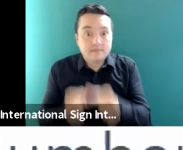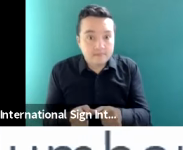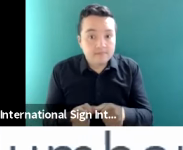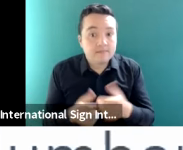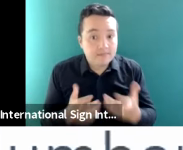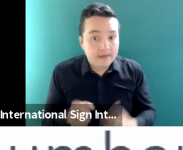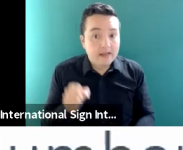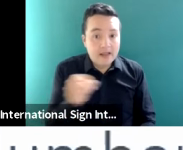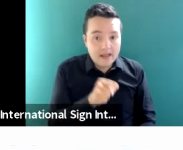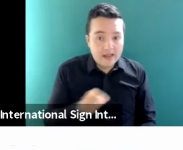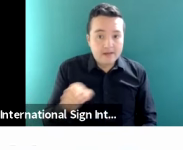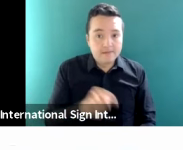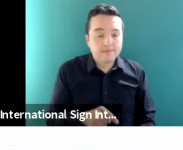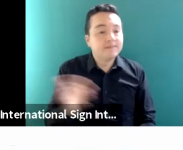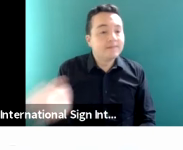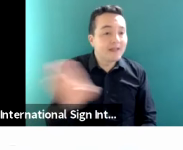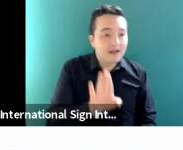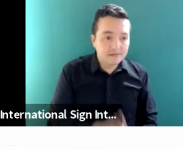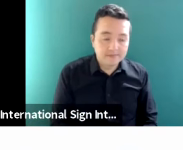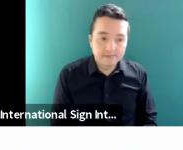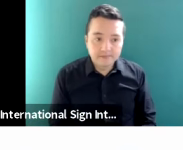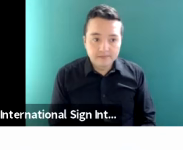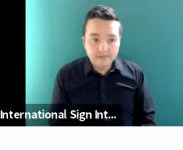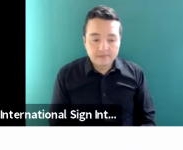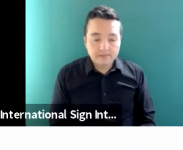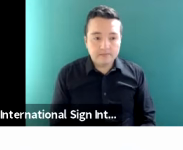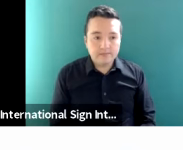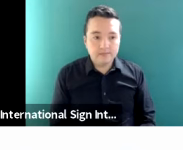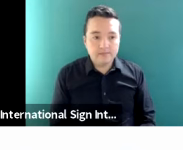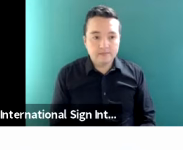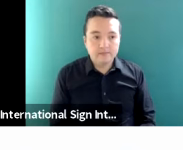It's slow.